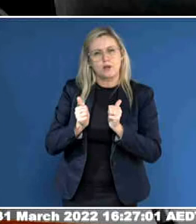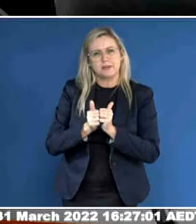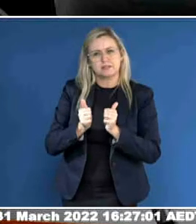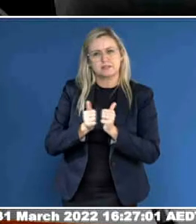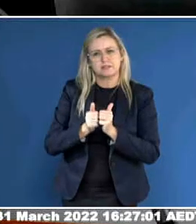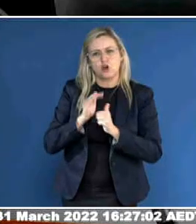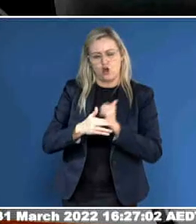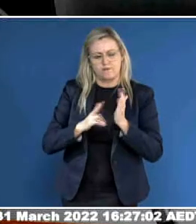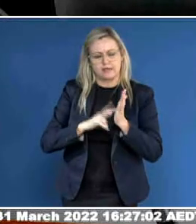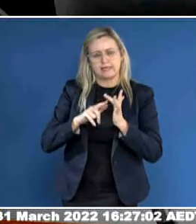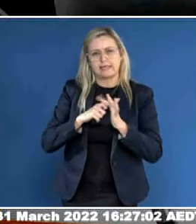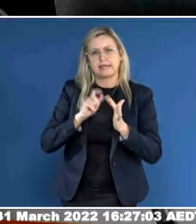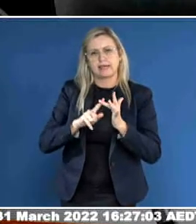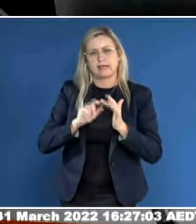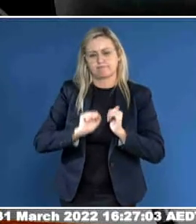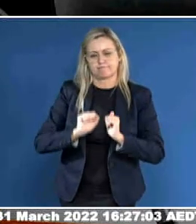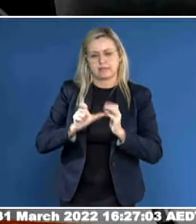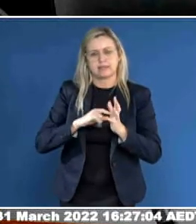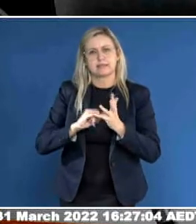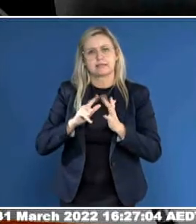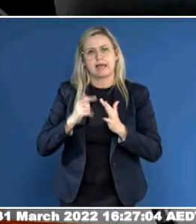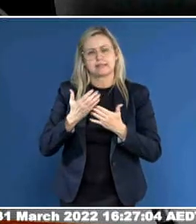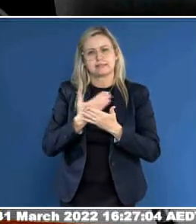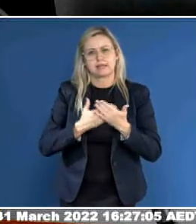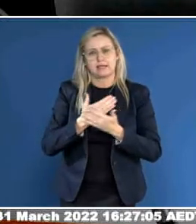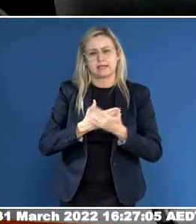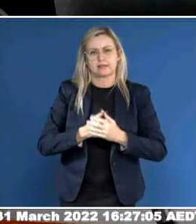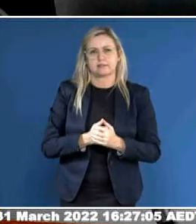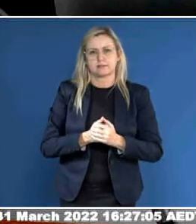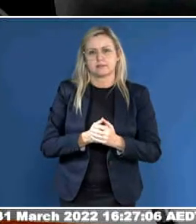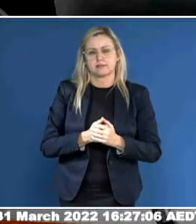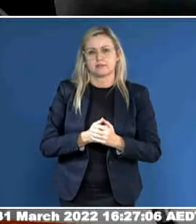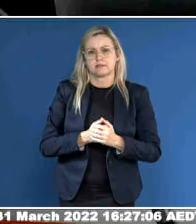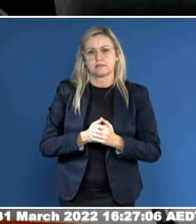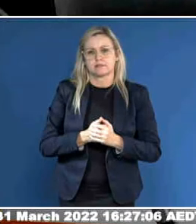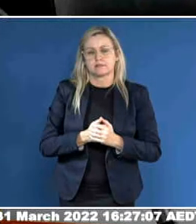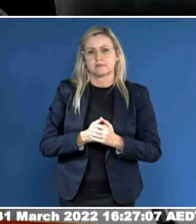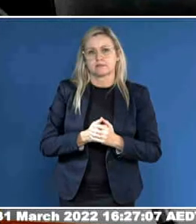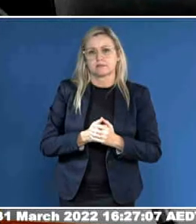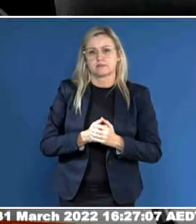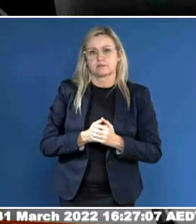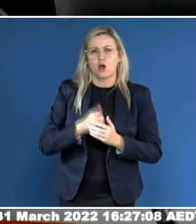case study, as the Commissioners and parties with leave to appear will be aware of, Tender